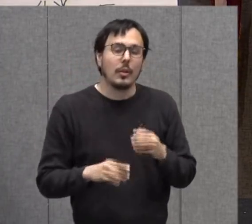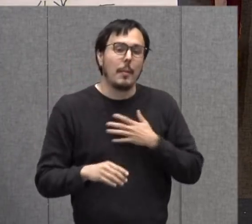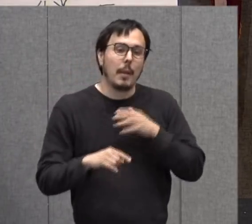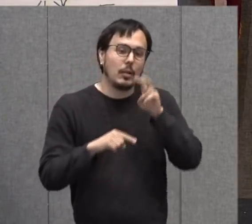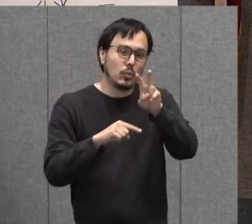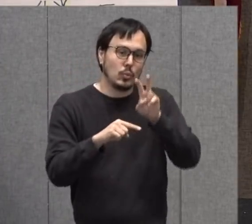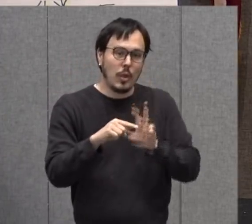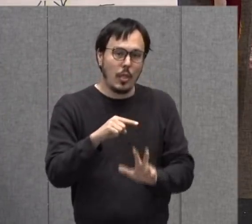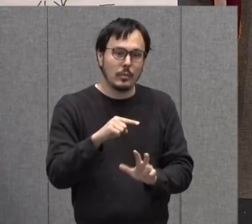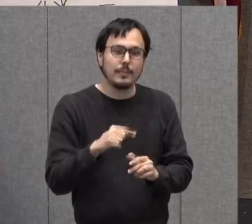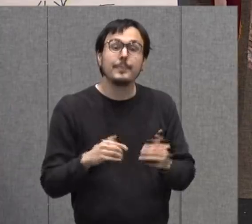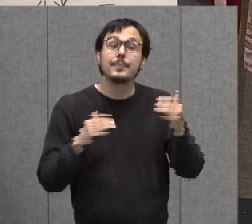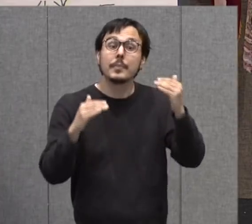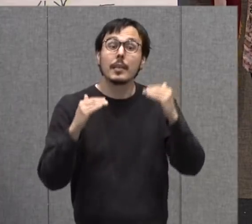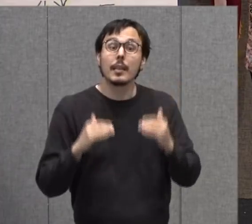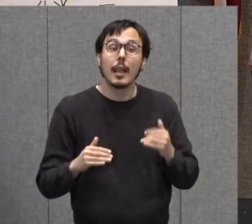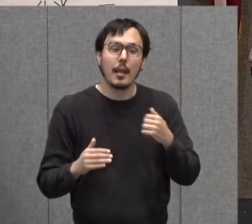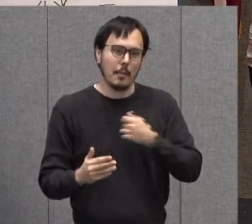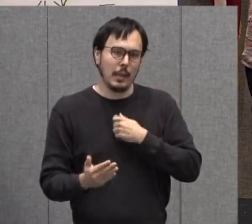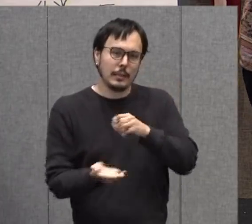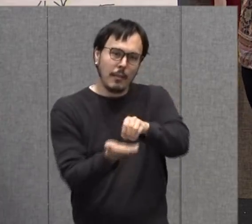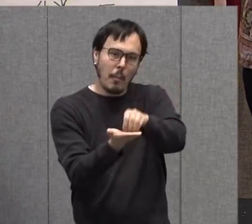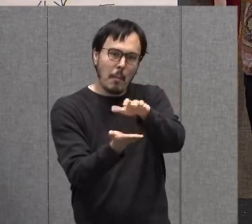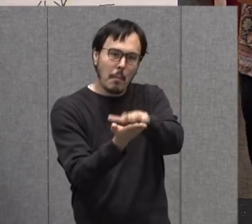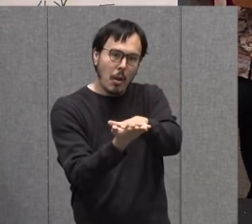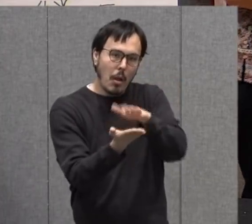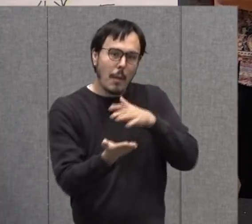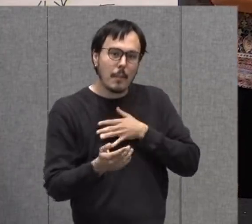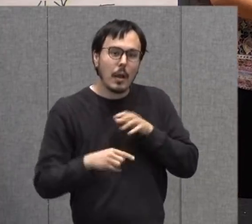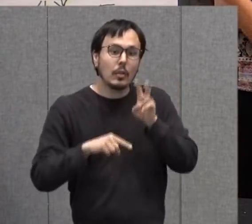Then I need to mark my two fifths.